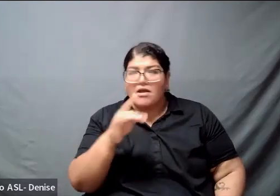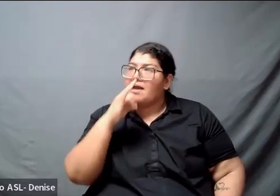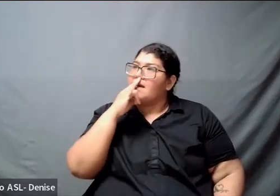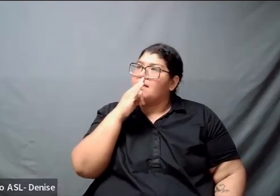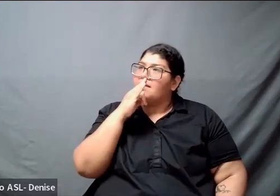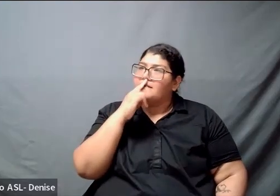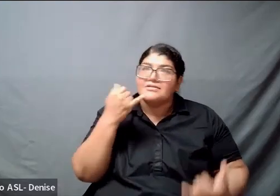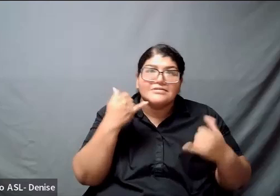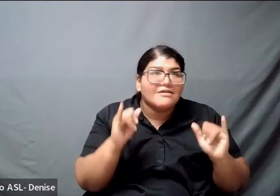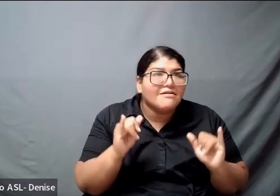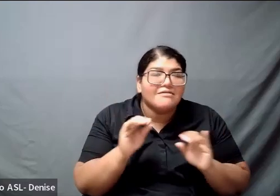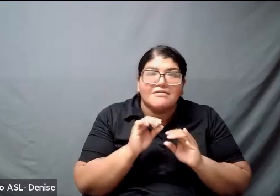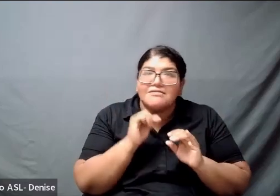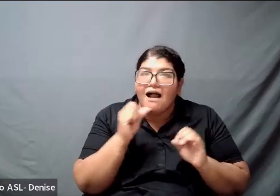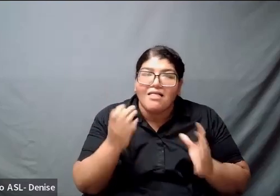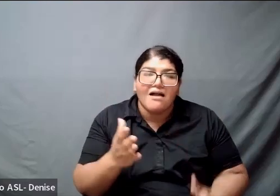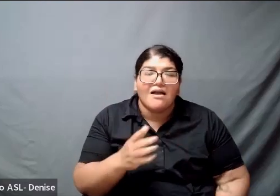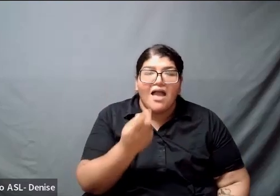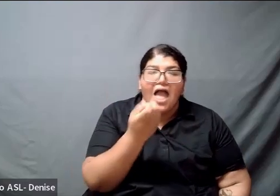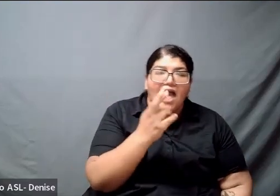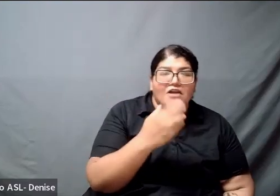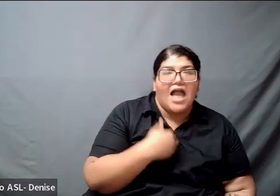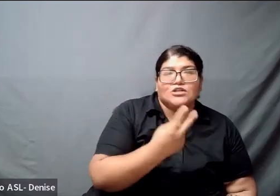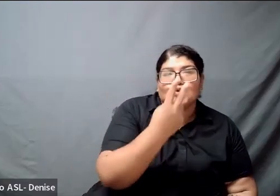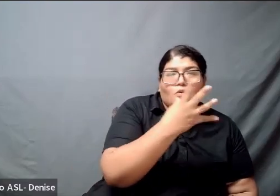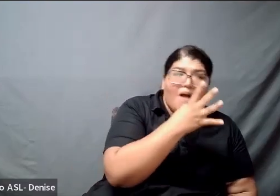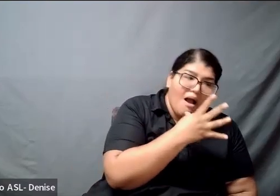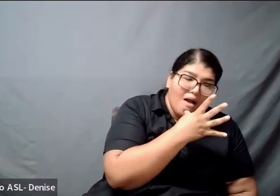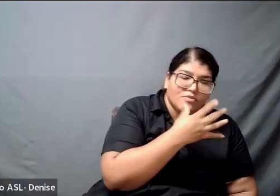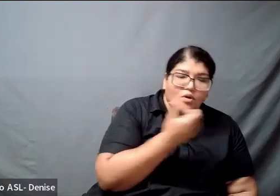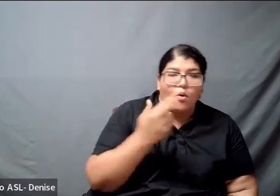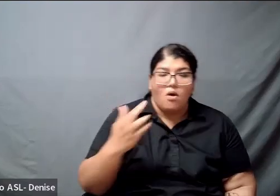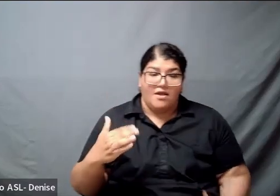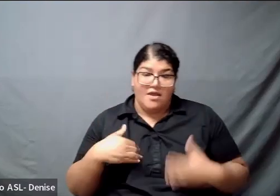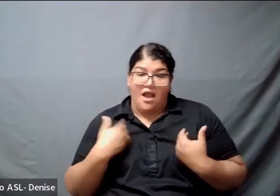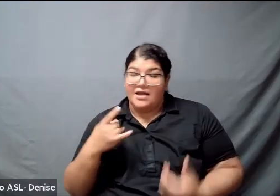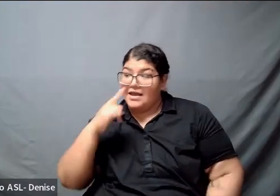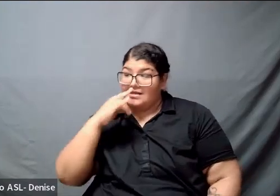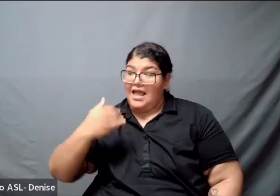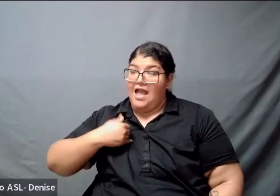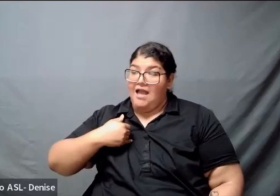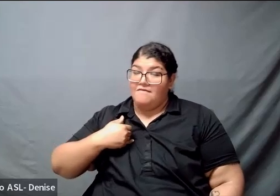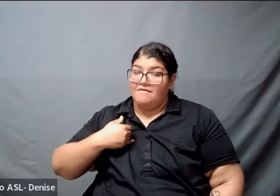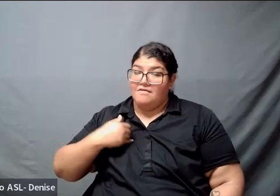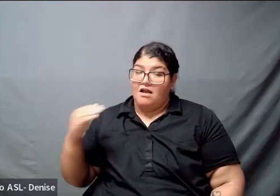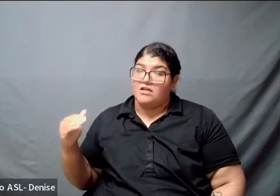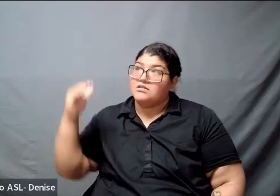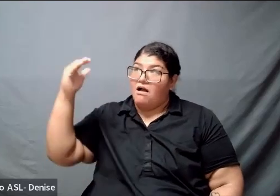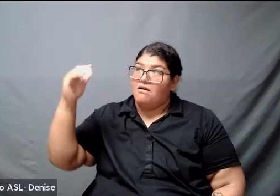Heather has two mommies for people whose young children who had adult gaze in their life. And then there was like,